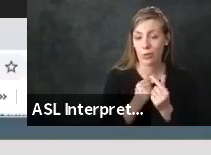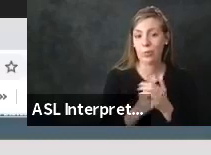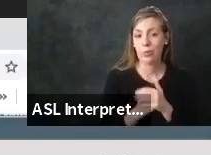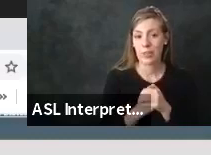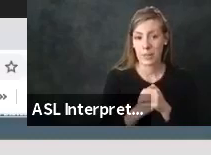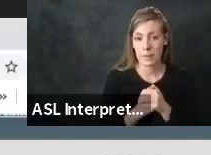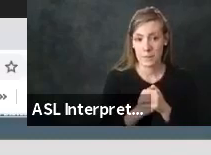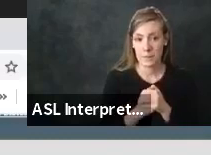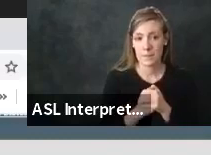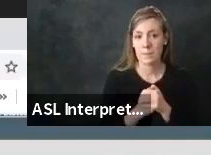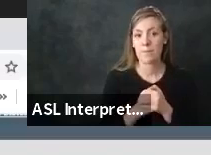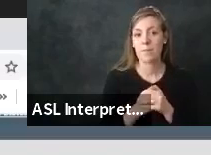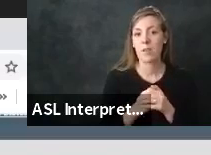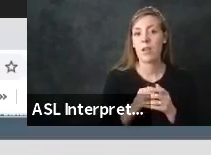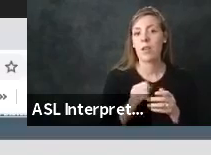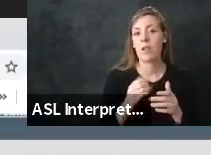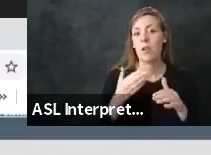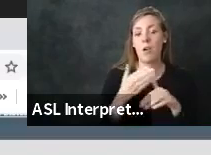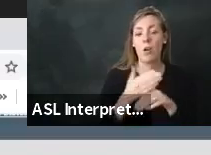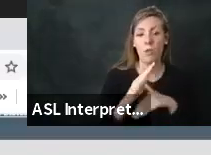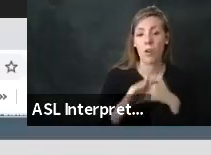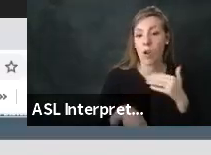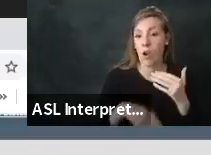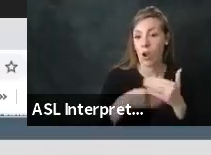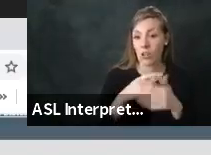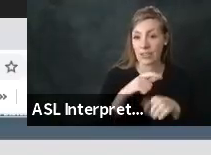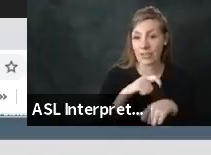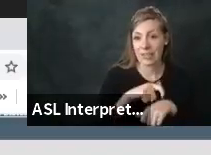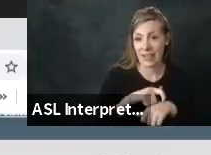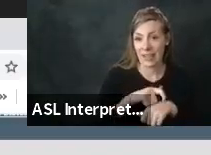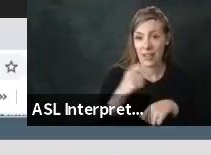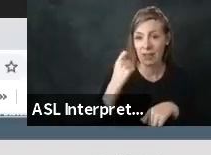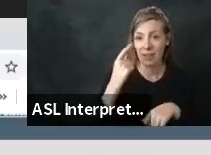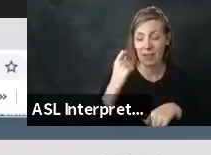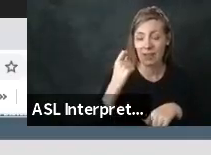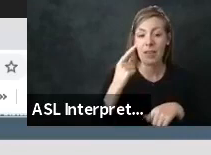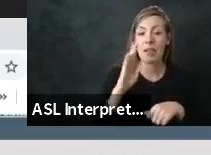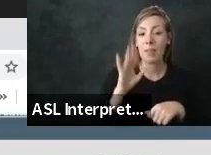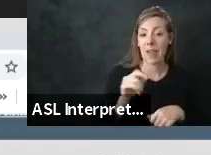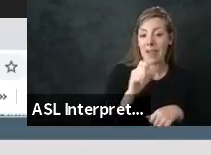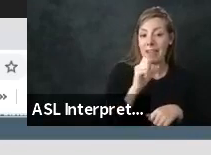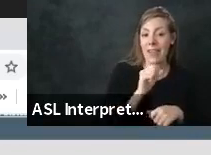age group over all time, and then looking at by age group over the past 60 days.